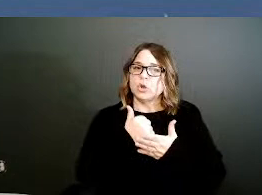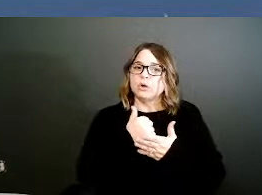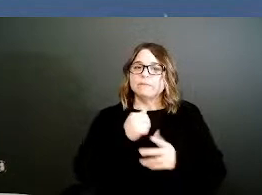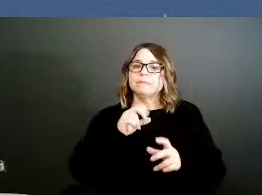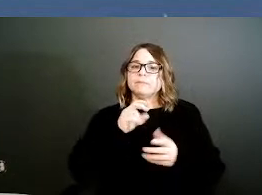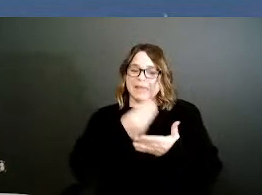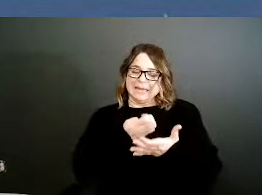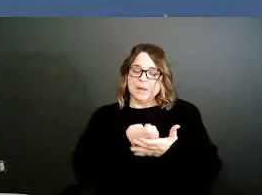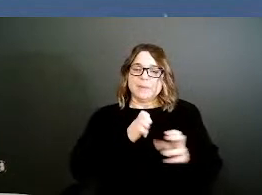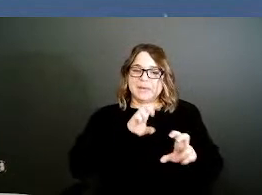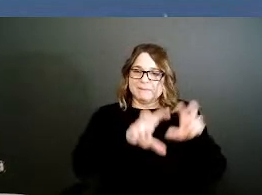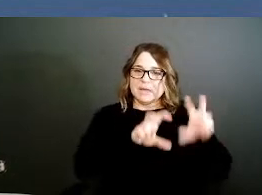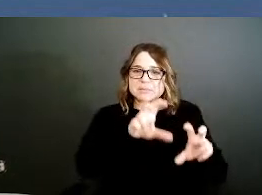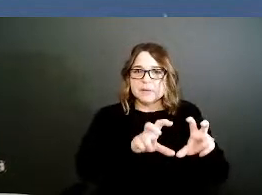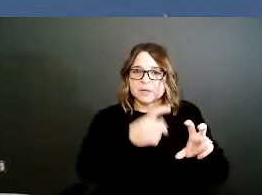THE YOUTH DESERVE INVESTMENT TO SURVIVE.